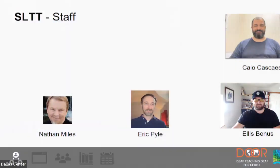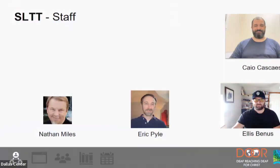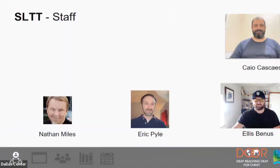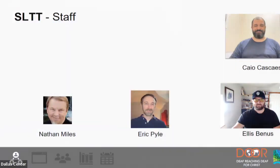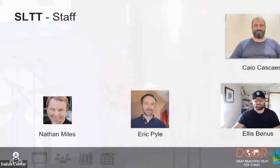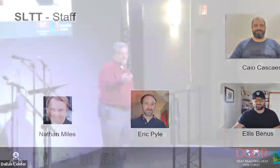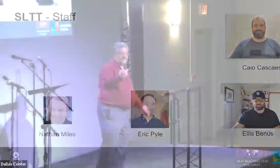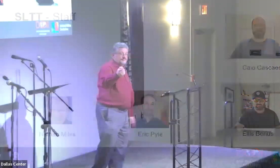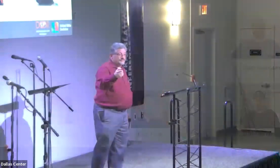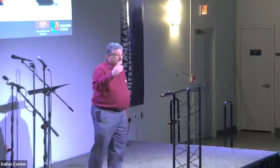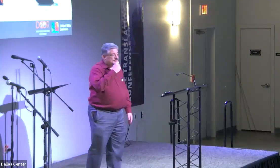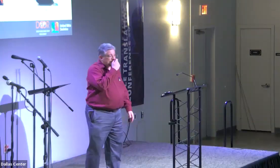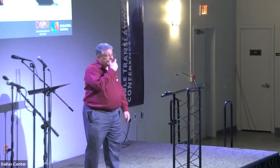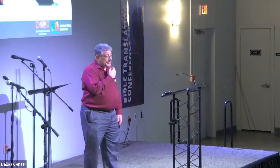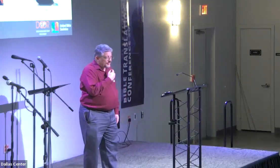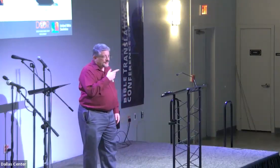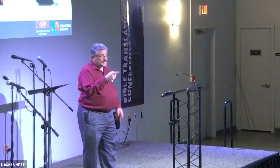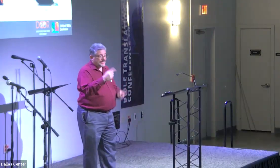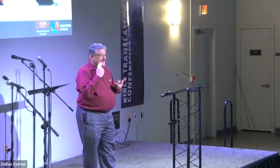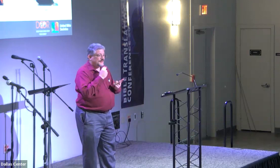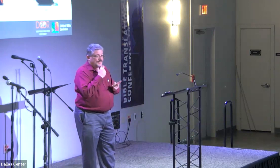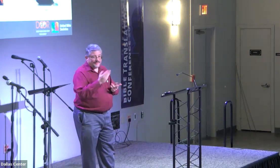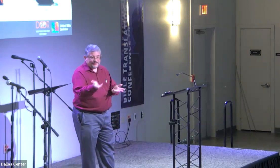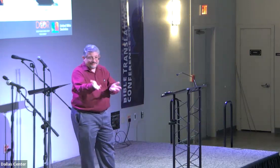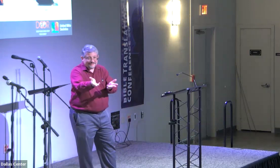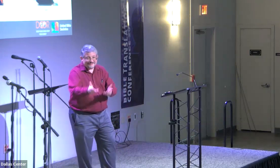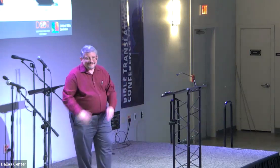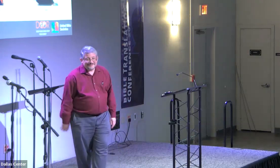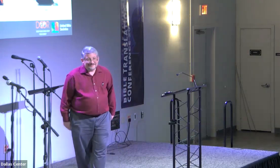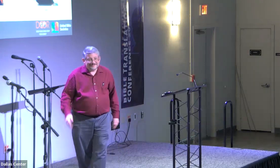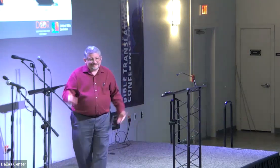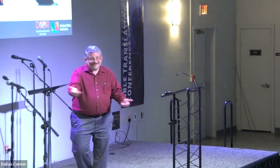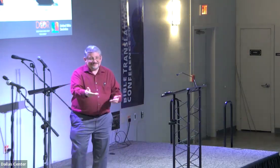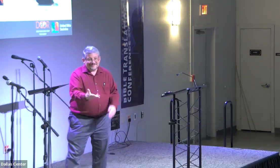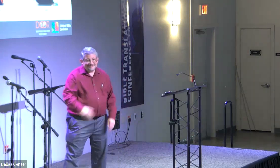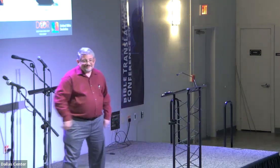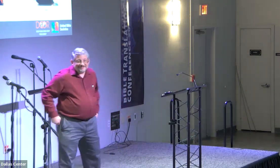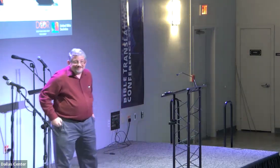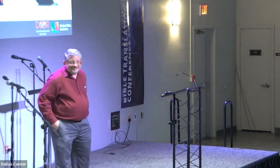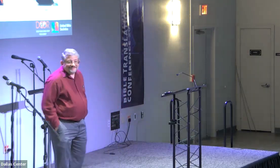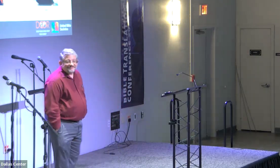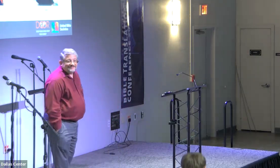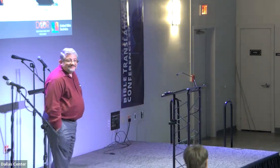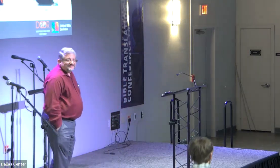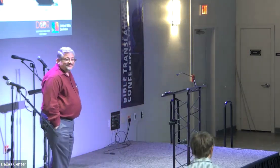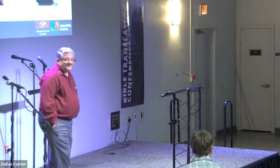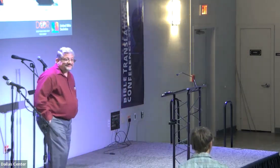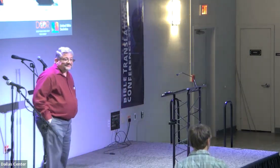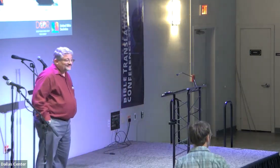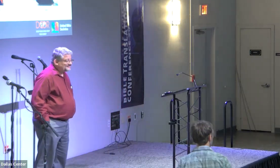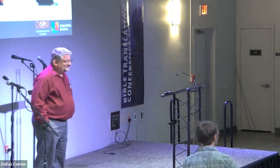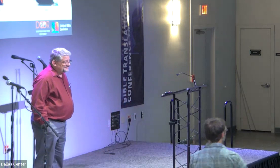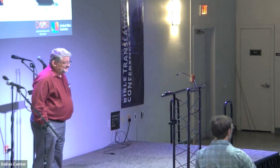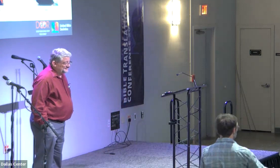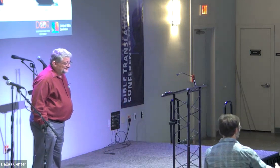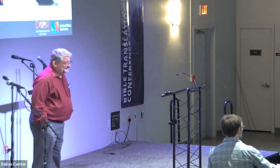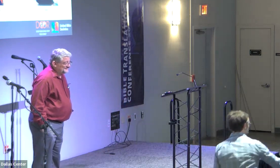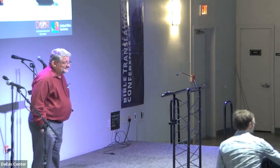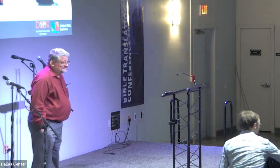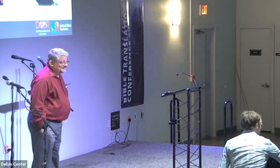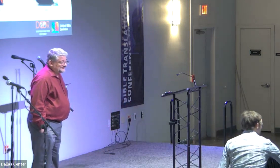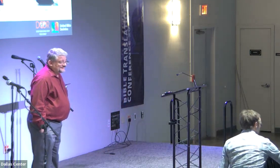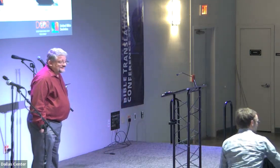Now I do have 2 members of our team that were able to join us, Eric and Nathan. You would please stand.